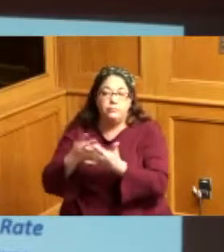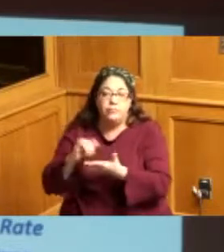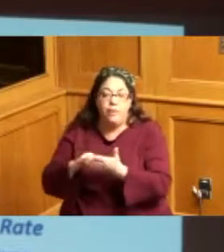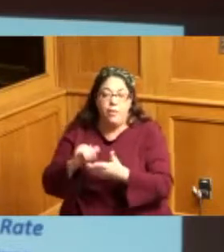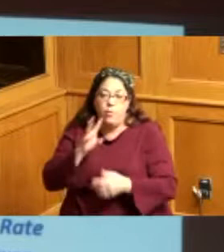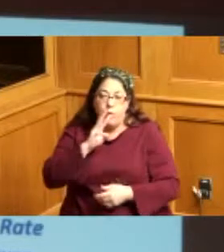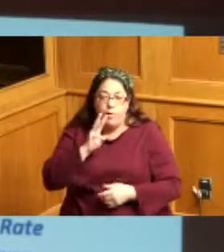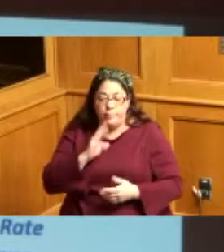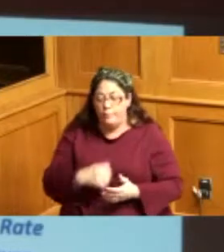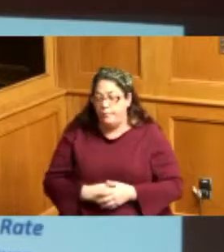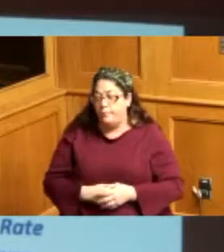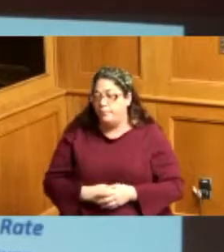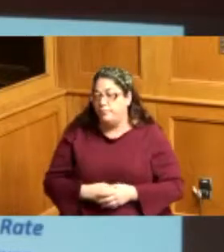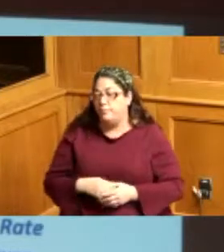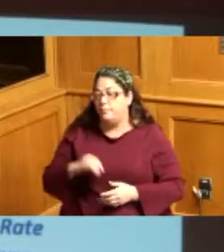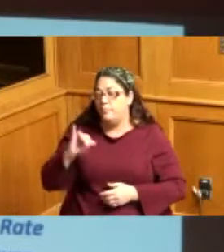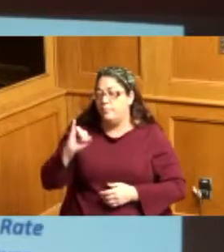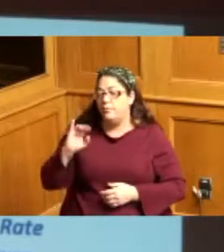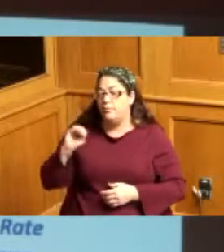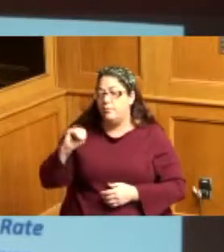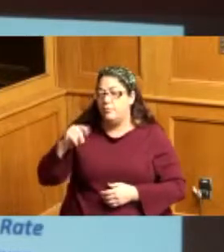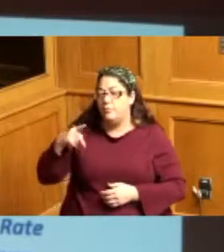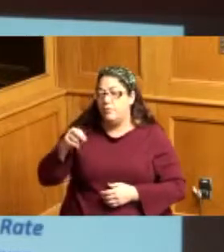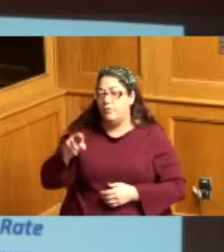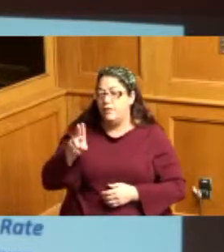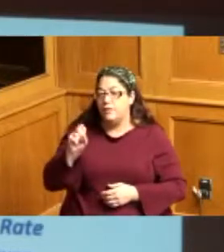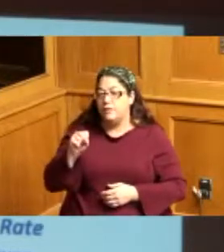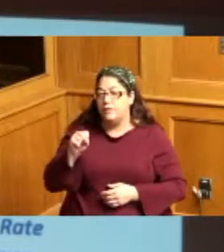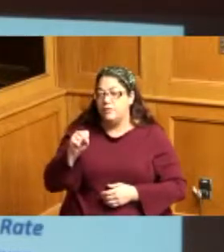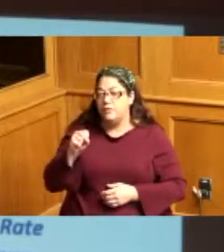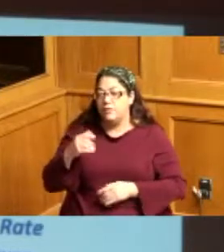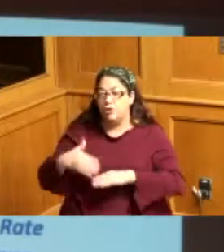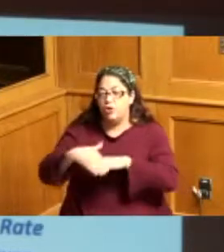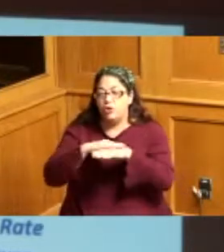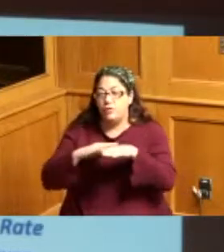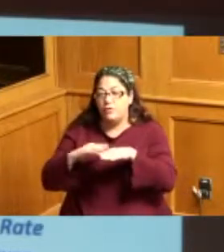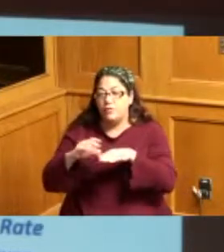the impervious surface analysis and the the feasibility study of a wet weather